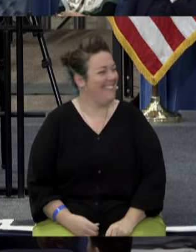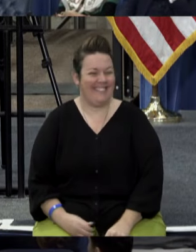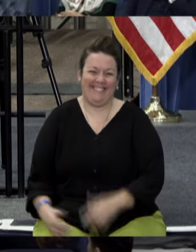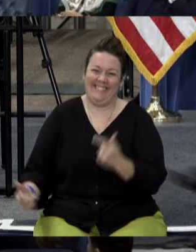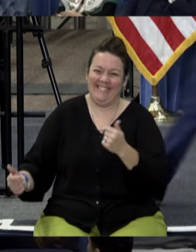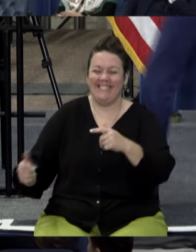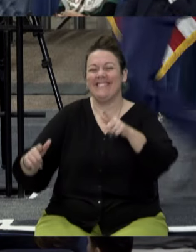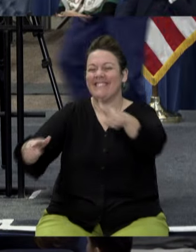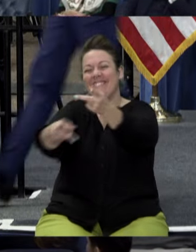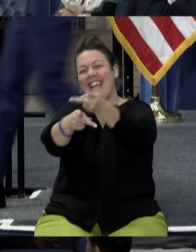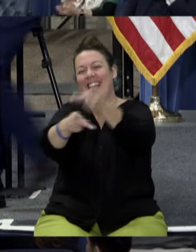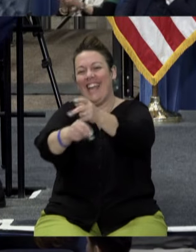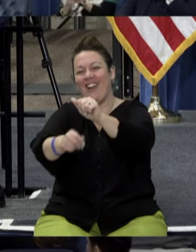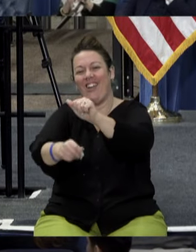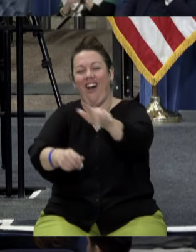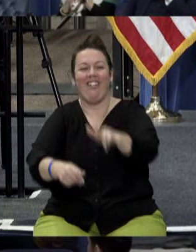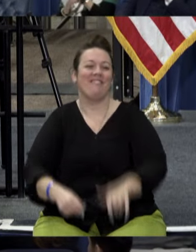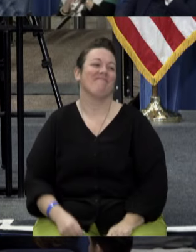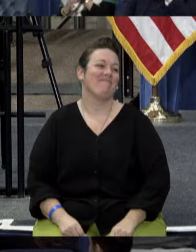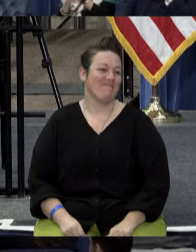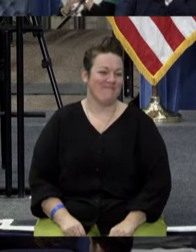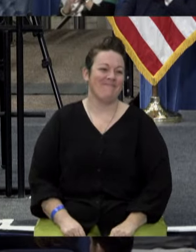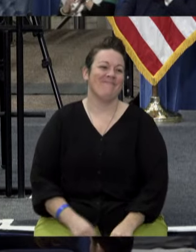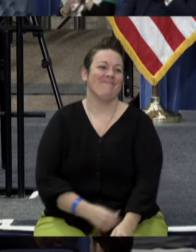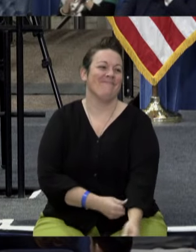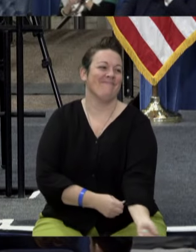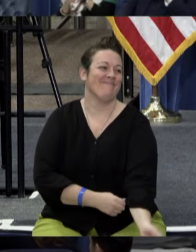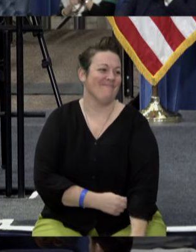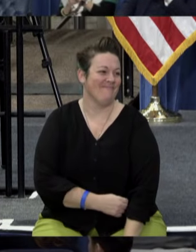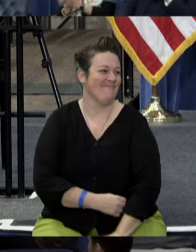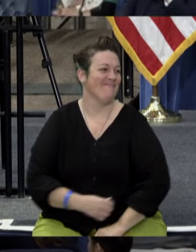Douglas Collins: You all take care. See you all.